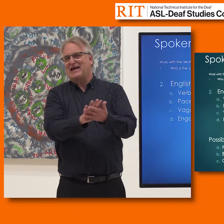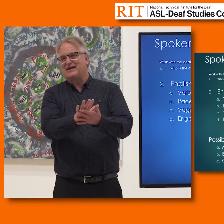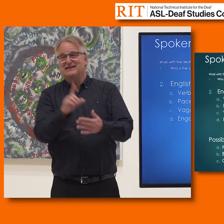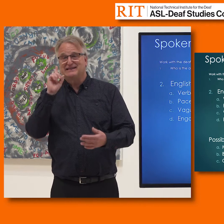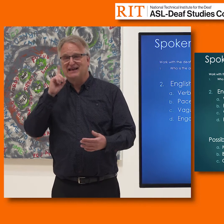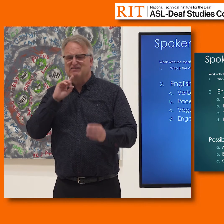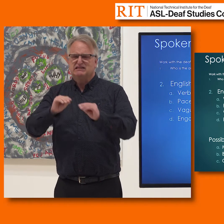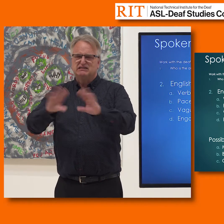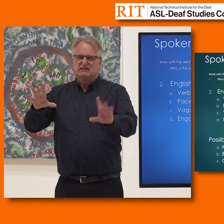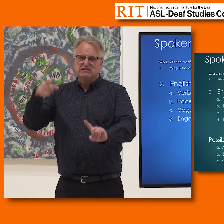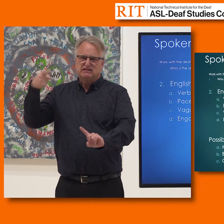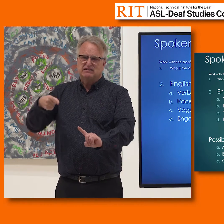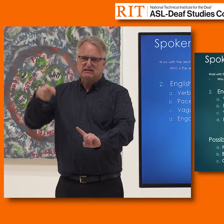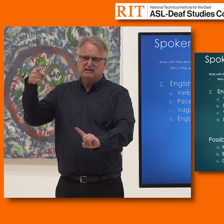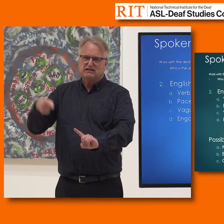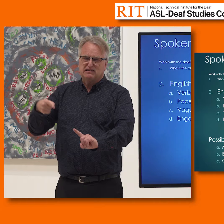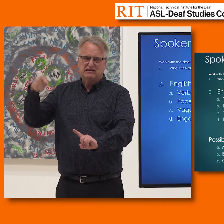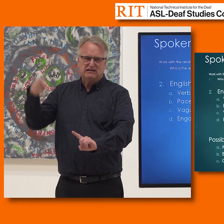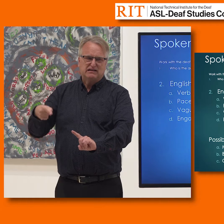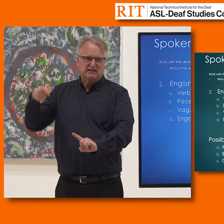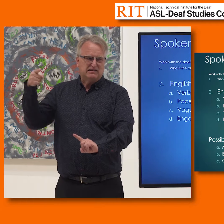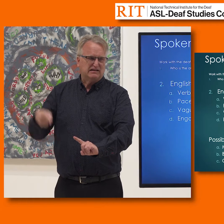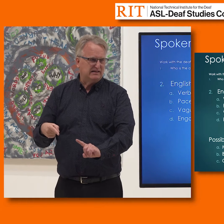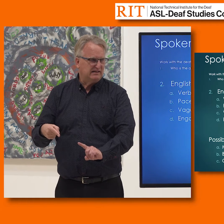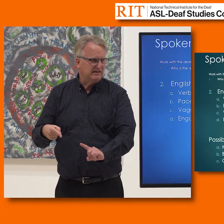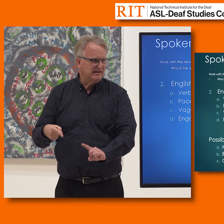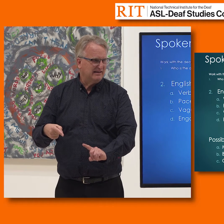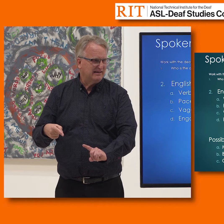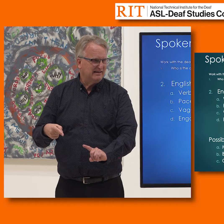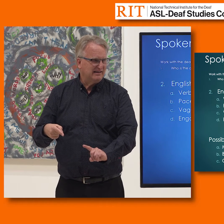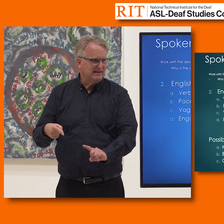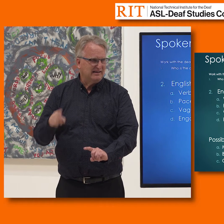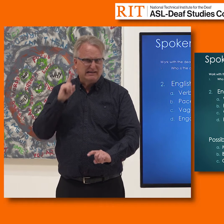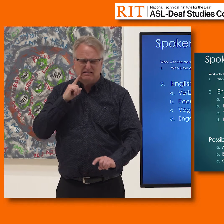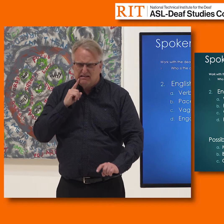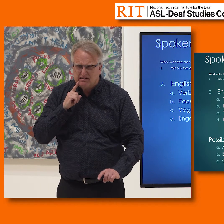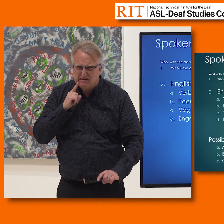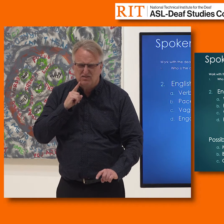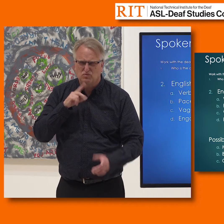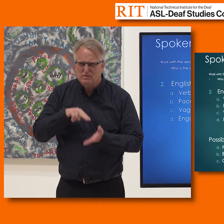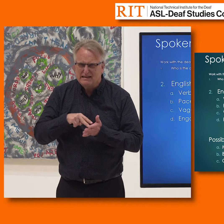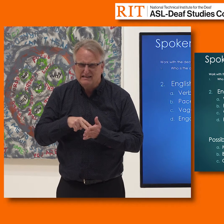So, English discourse can be very vague, can have implied meaning, where ASL discourse